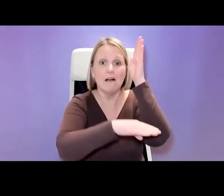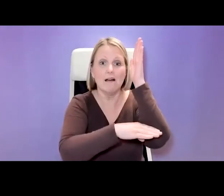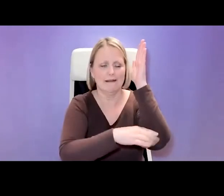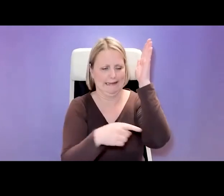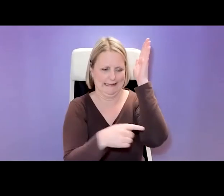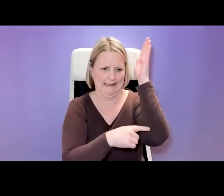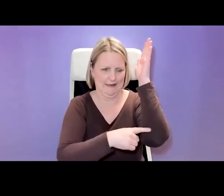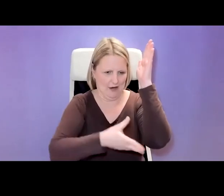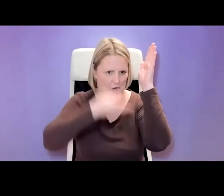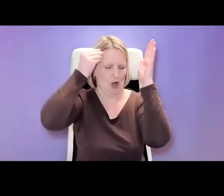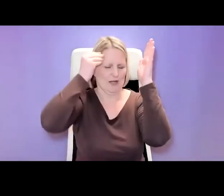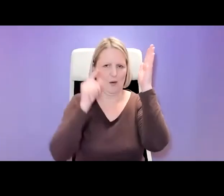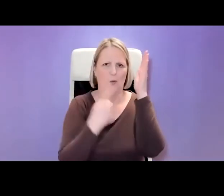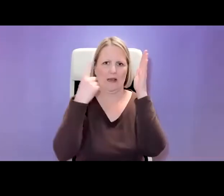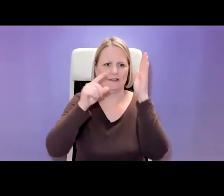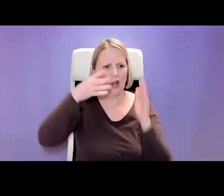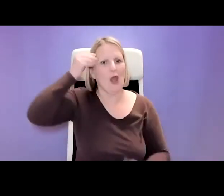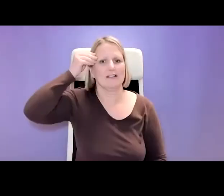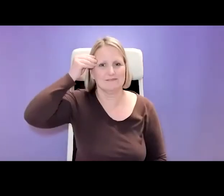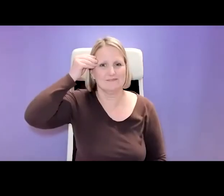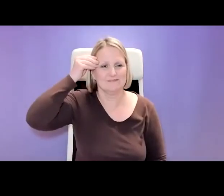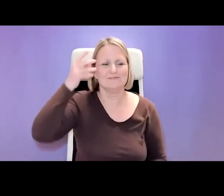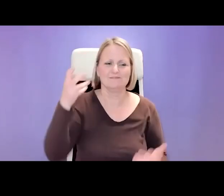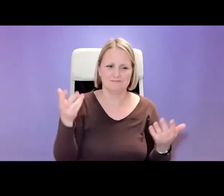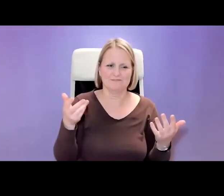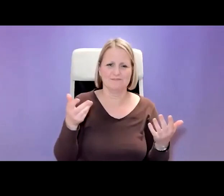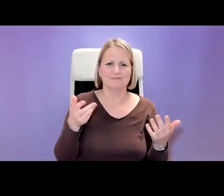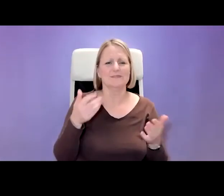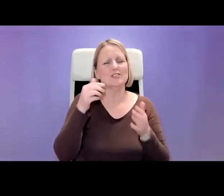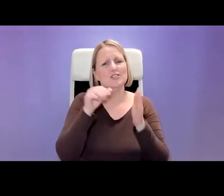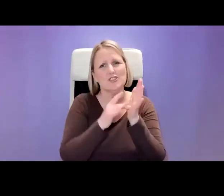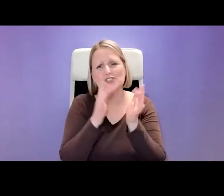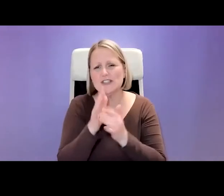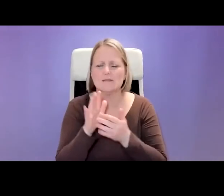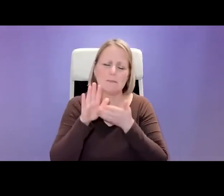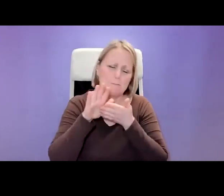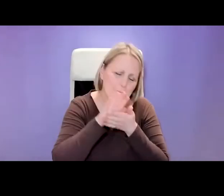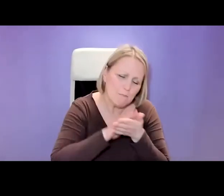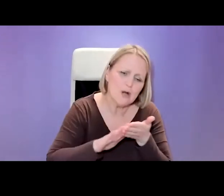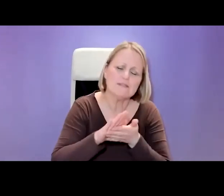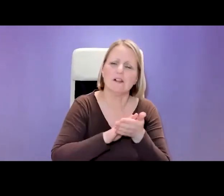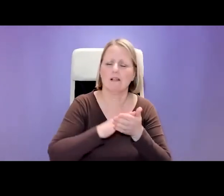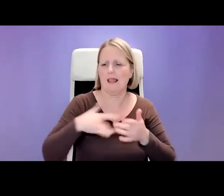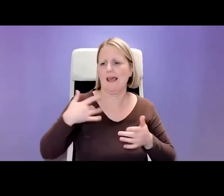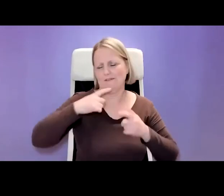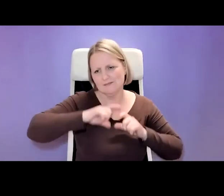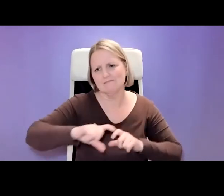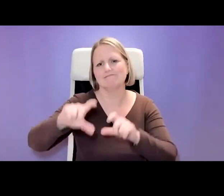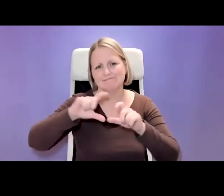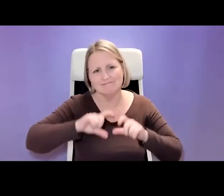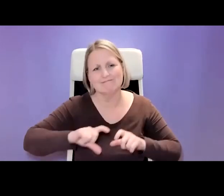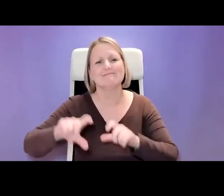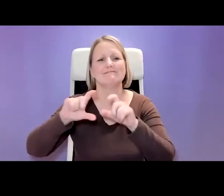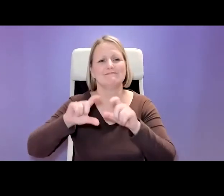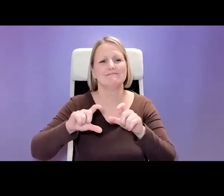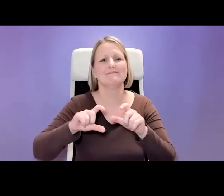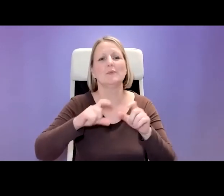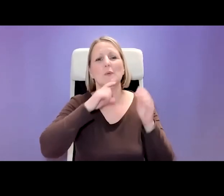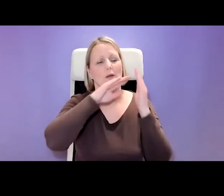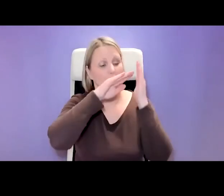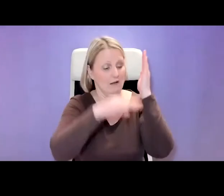Jesus' merciful resistance to the simple patterns of our world was to give those most despised by the powerful, pride of place.